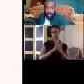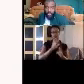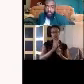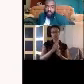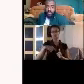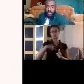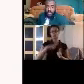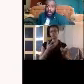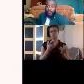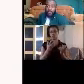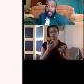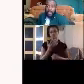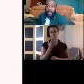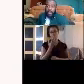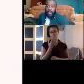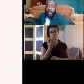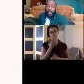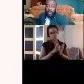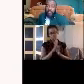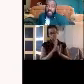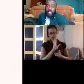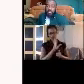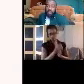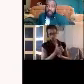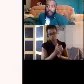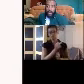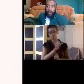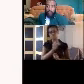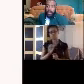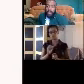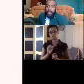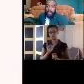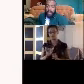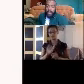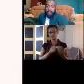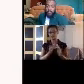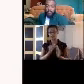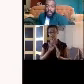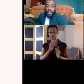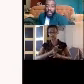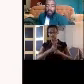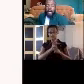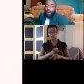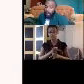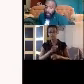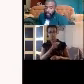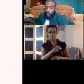other accountable, as well in this community of care as a theme. And the outcome of community